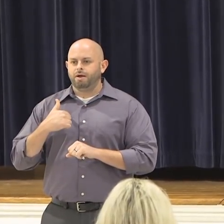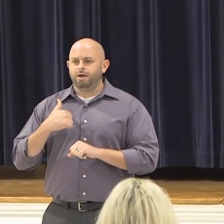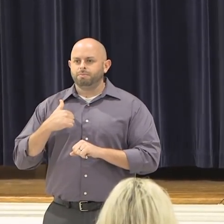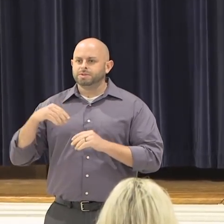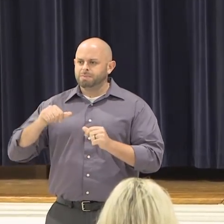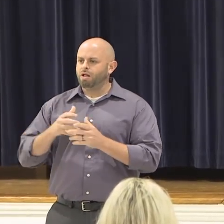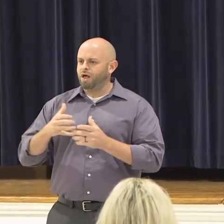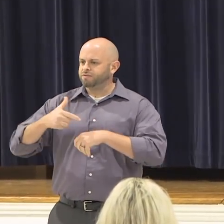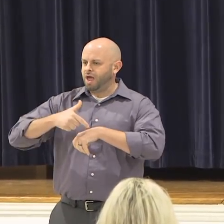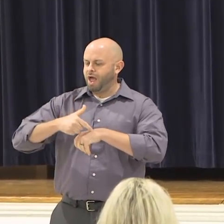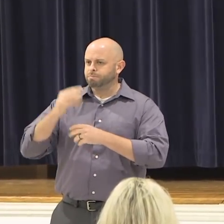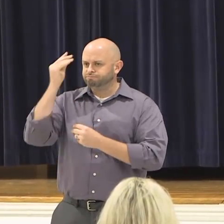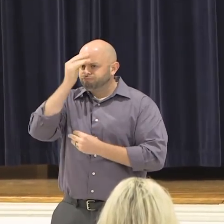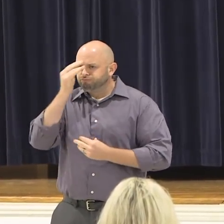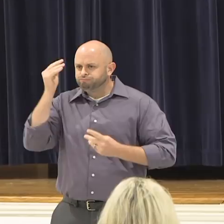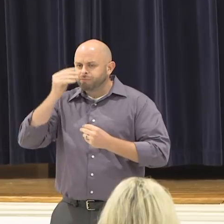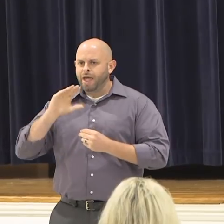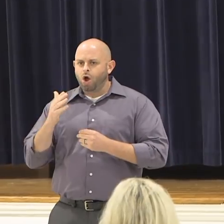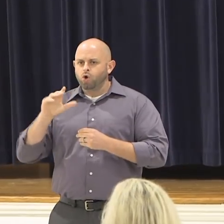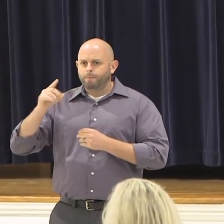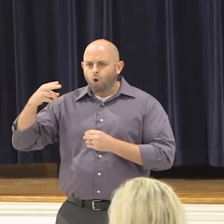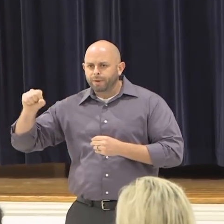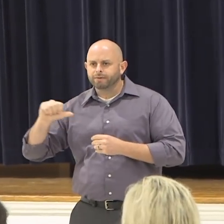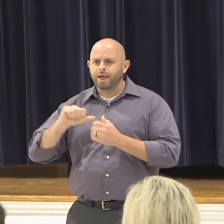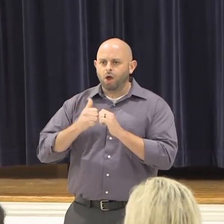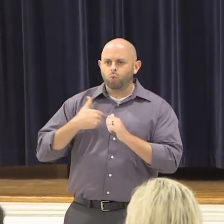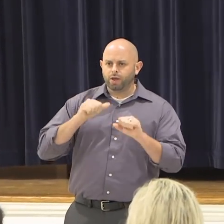thinking about our department how we can work differently together and one of the